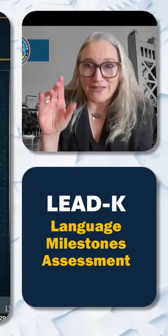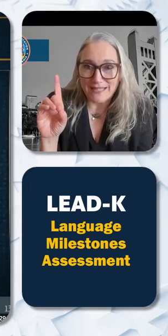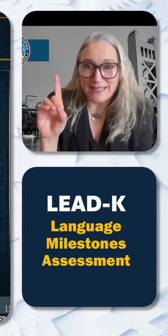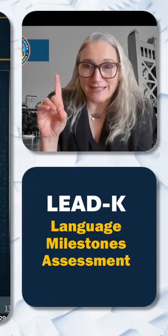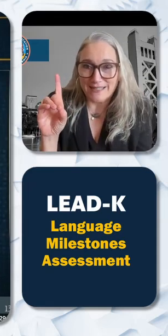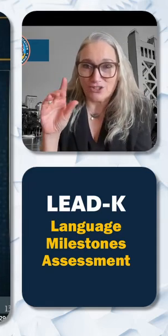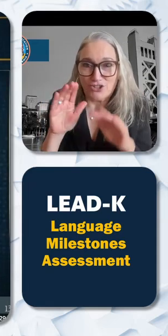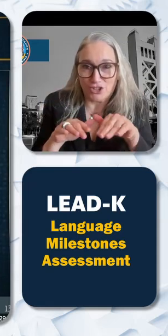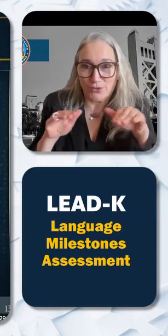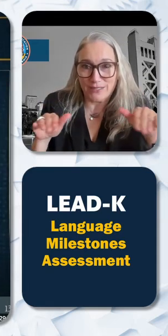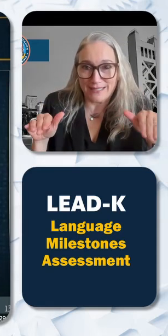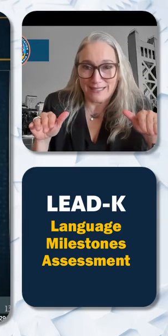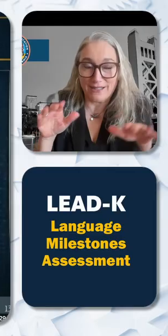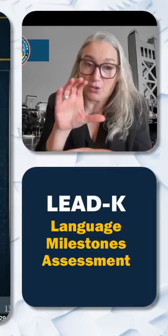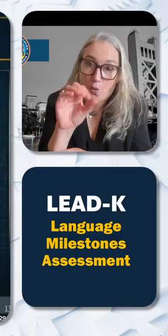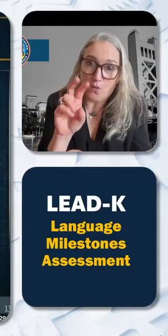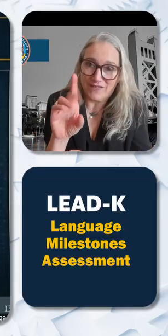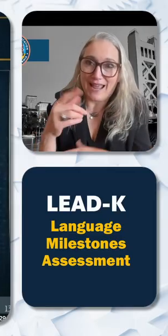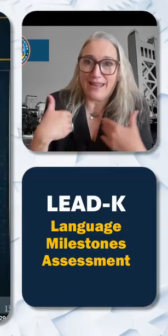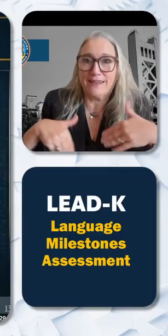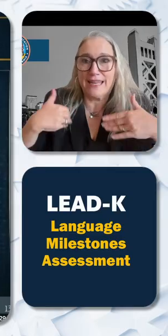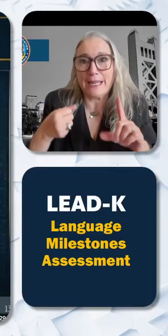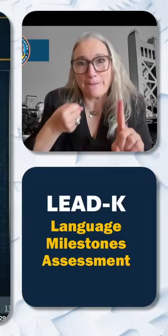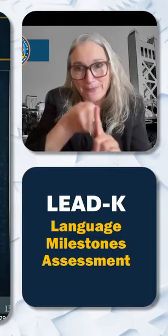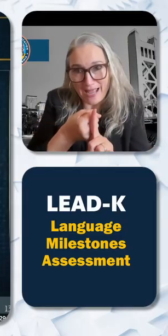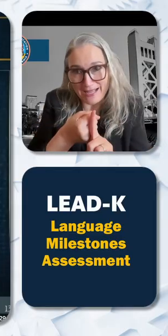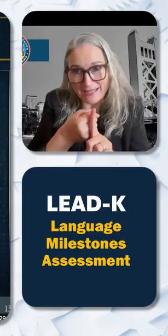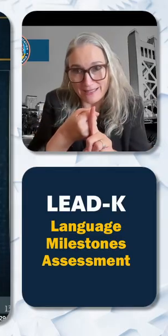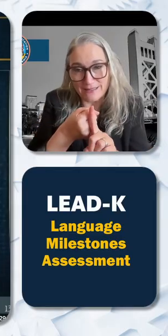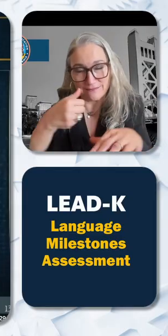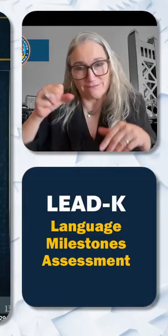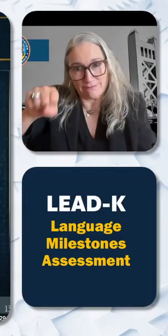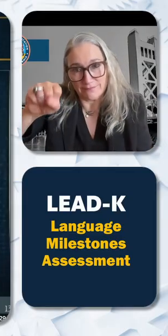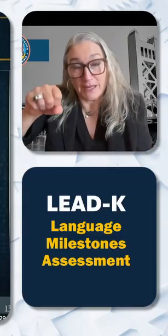A lot of these numbers are actually kids who…